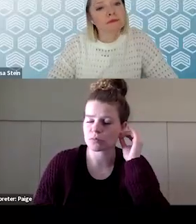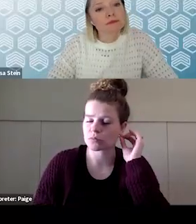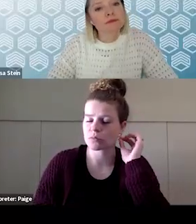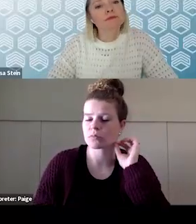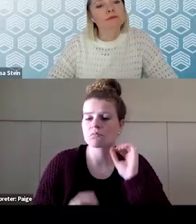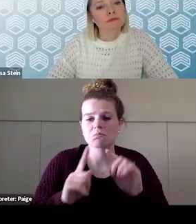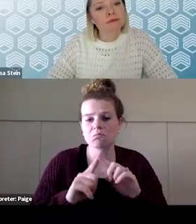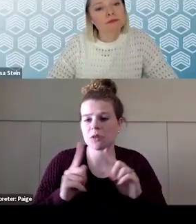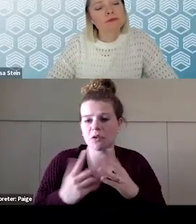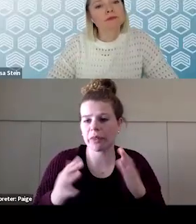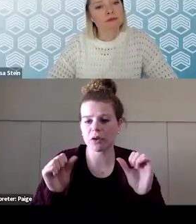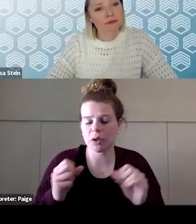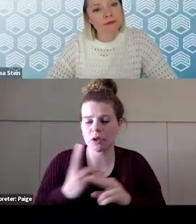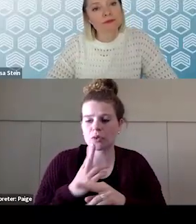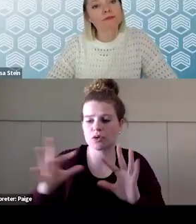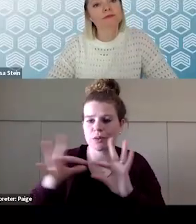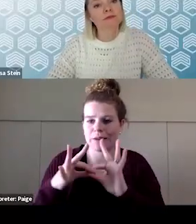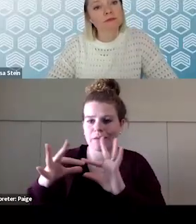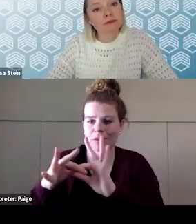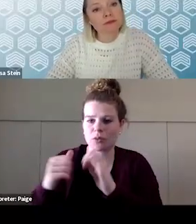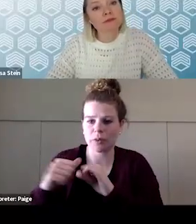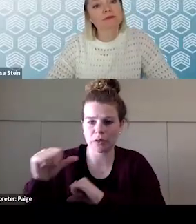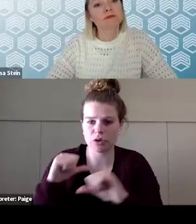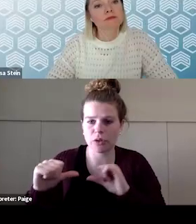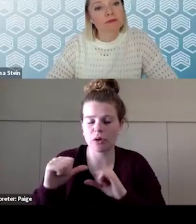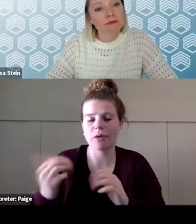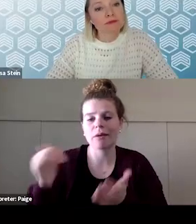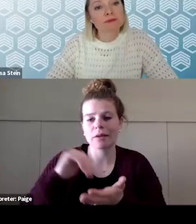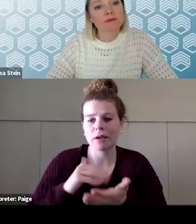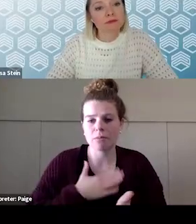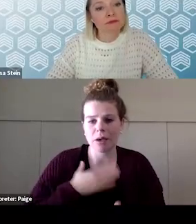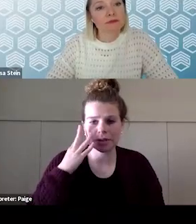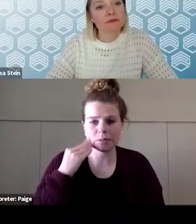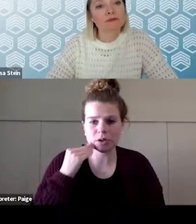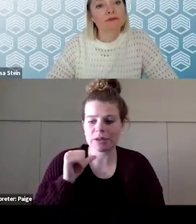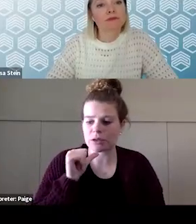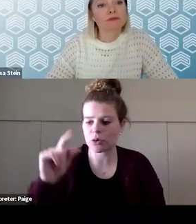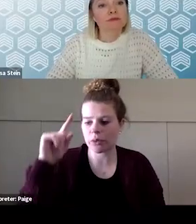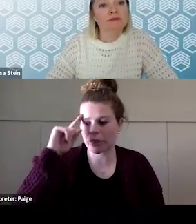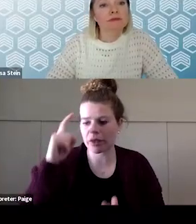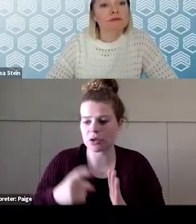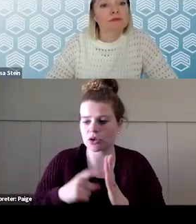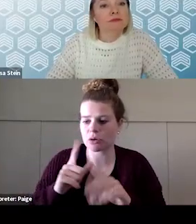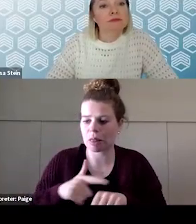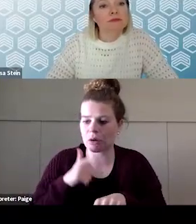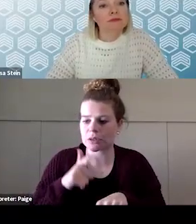And so I think, and you know, again, in my experience, I don't think that it took very long for the officers